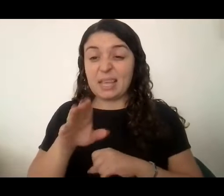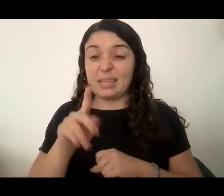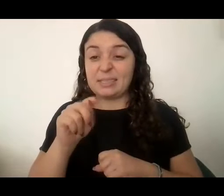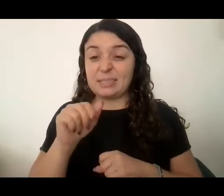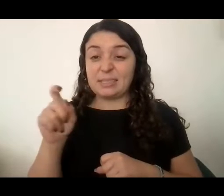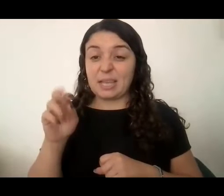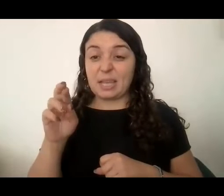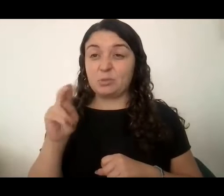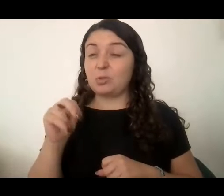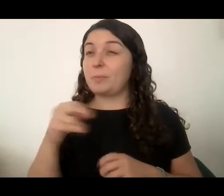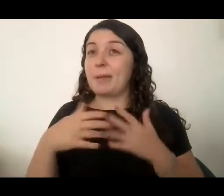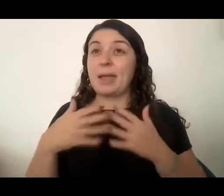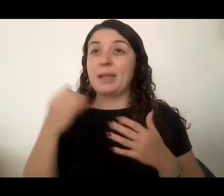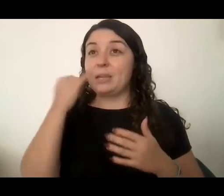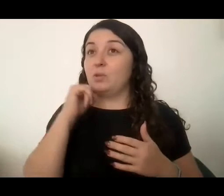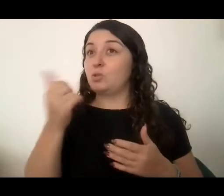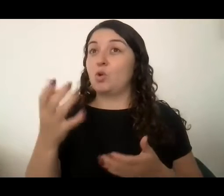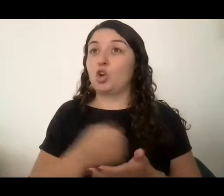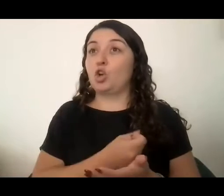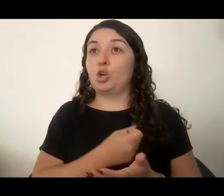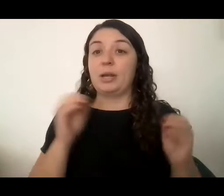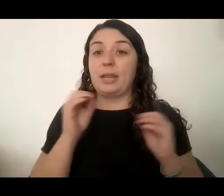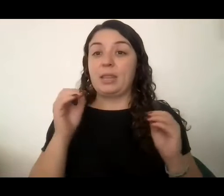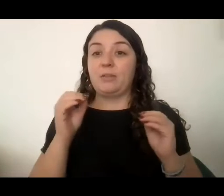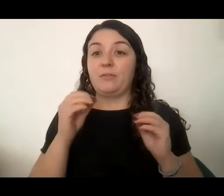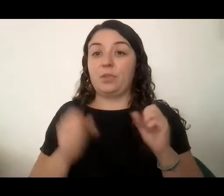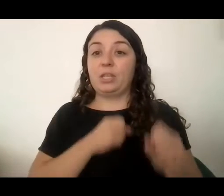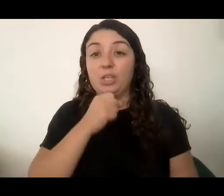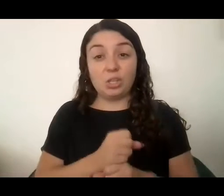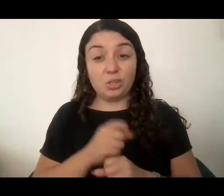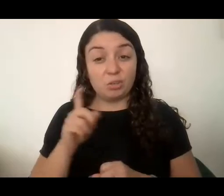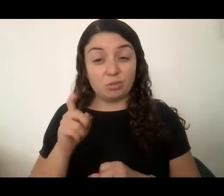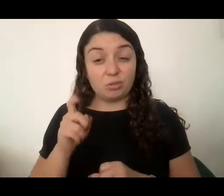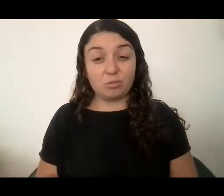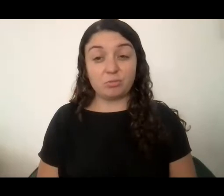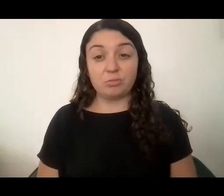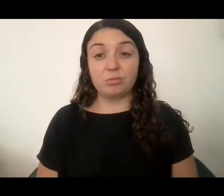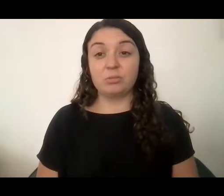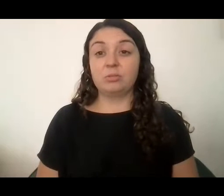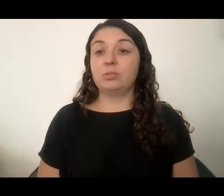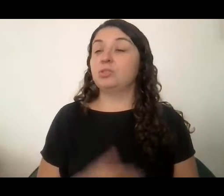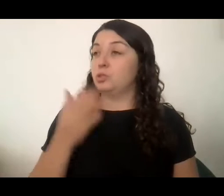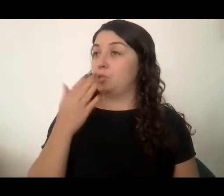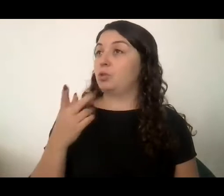even if we don't make anything for the year? >> MOLLY SULLIVAN: That's a great question. I